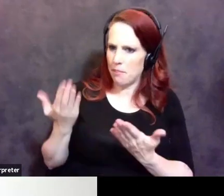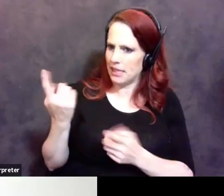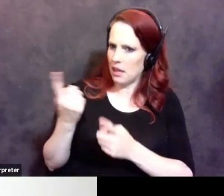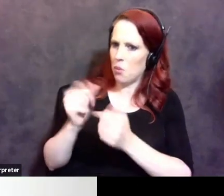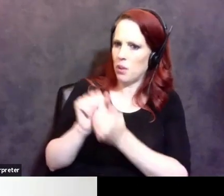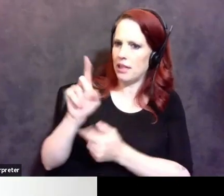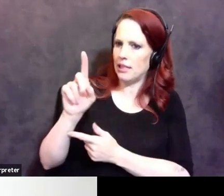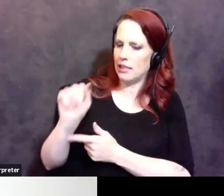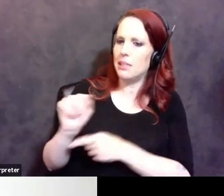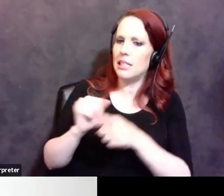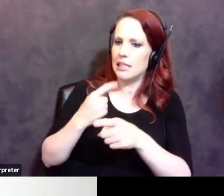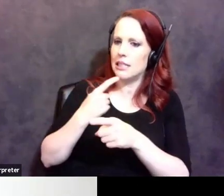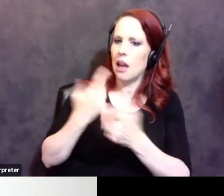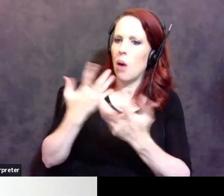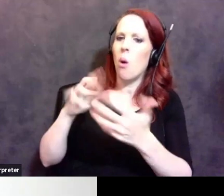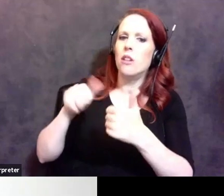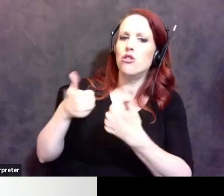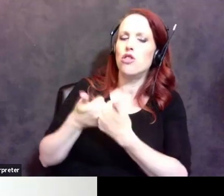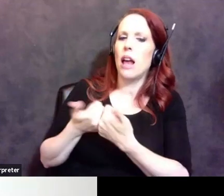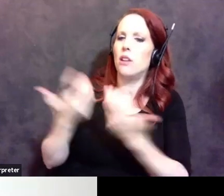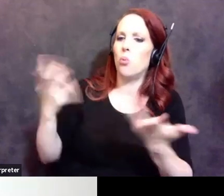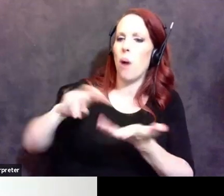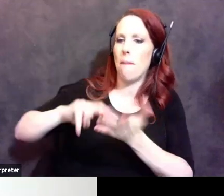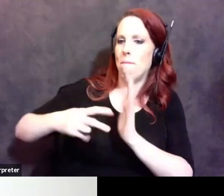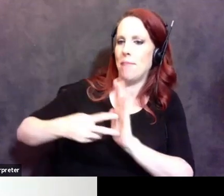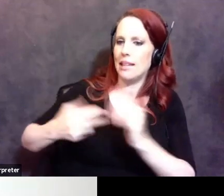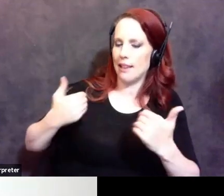want to challenge what it means to have a disability and we should call ourselves uniquely